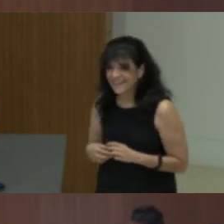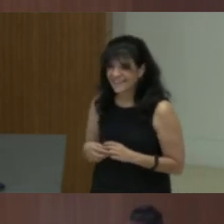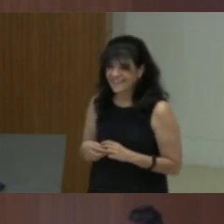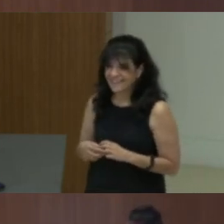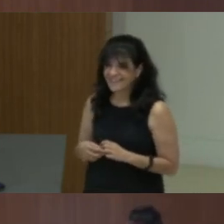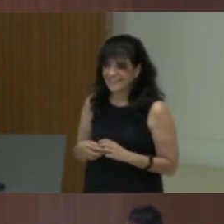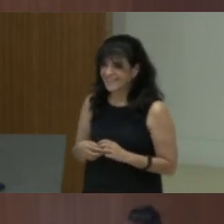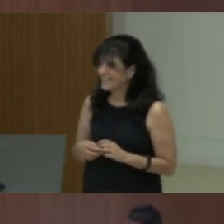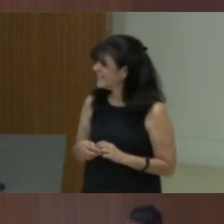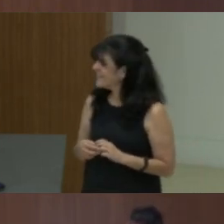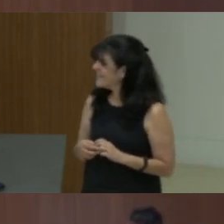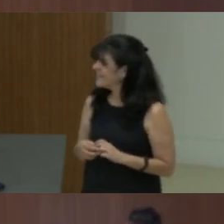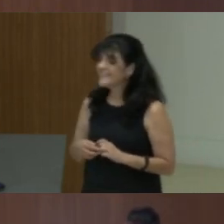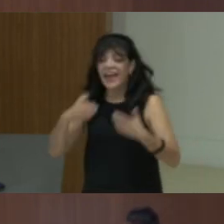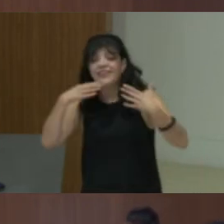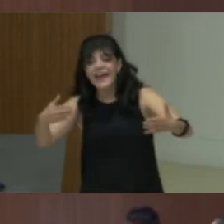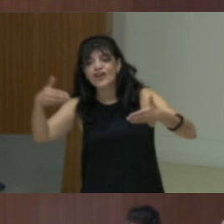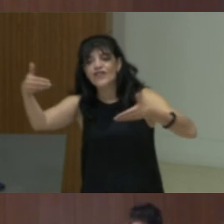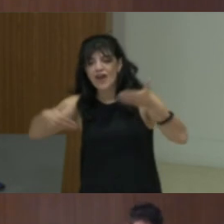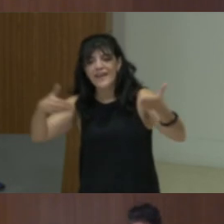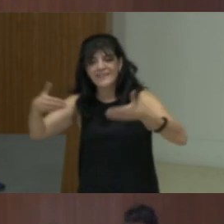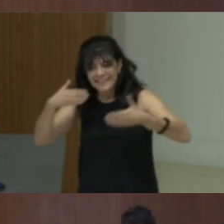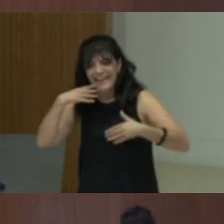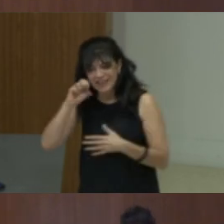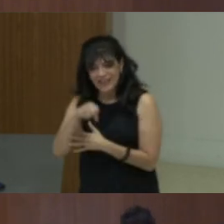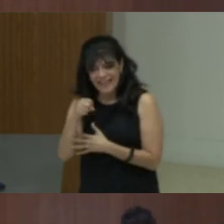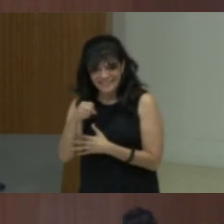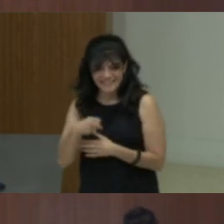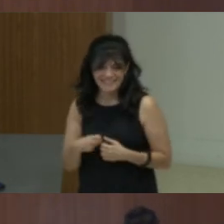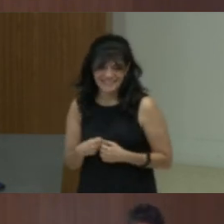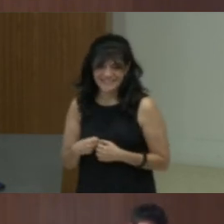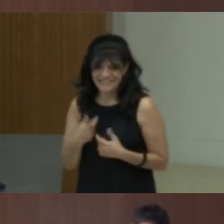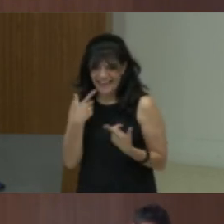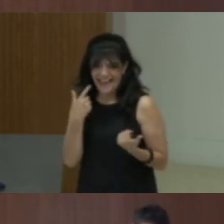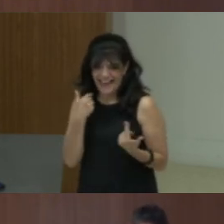Thank you for invitation. Yes. You can go to her house too, she said.